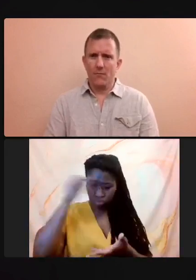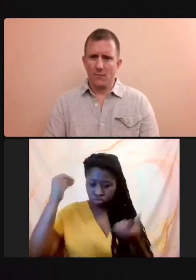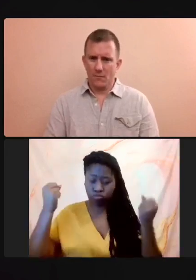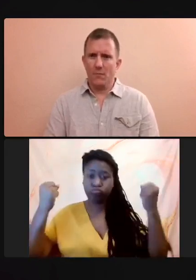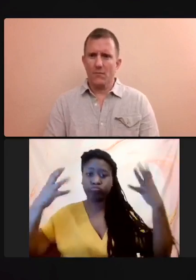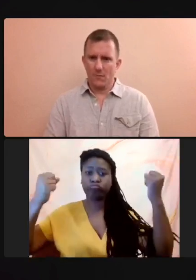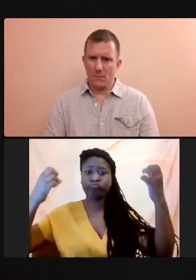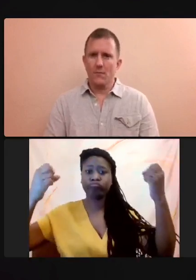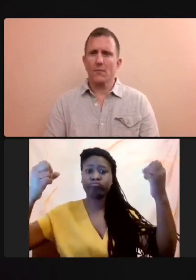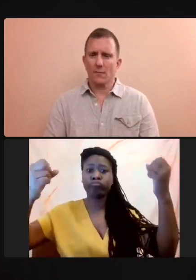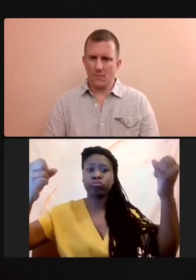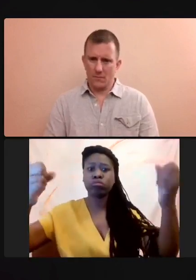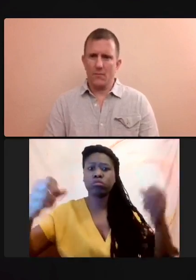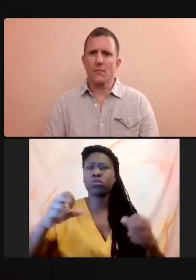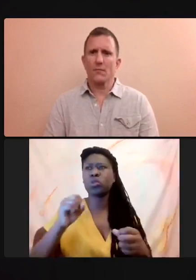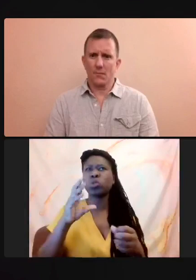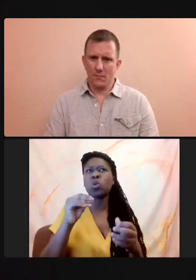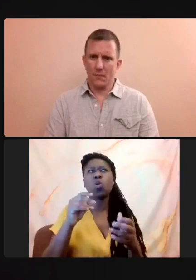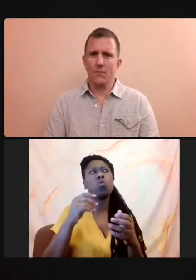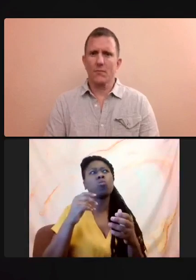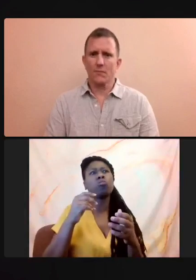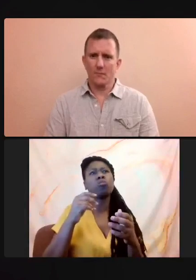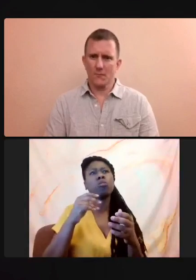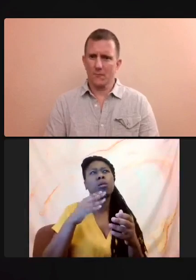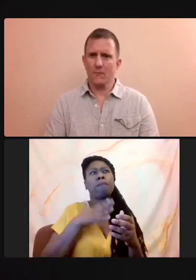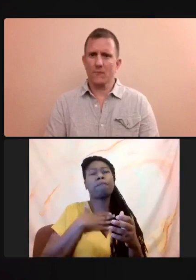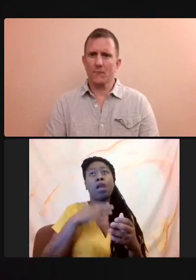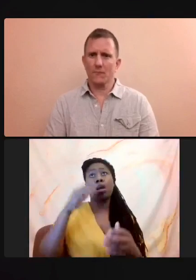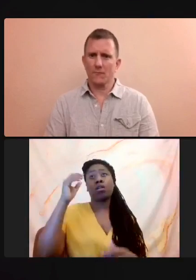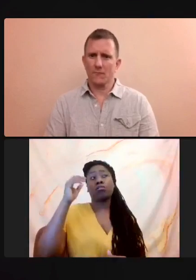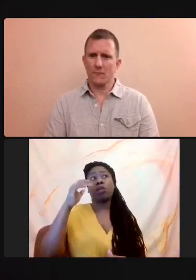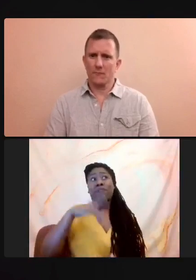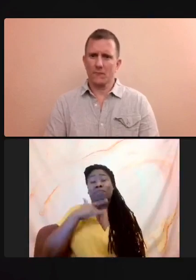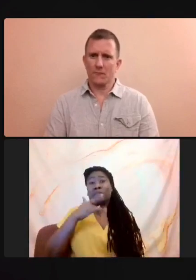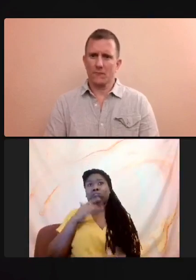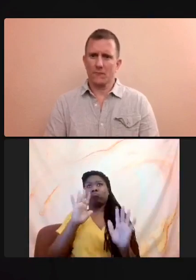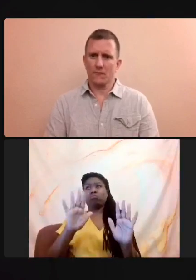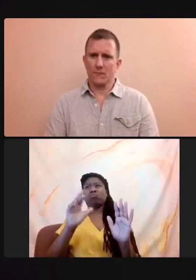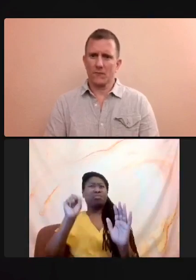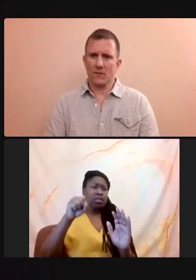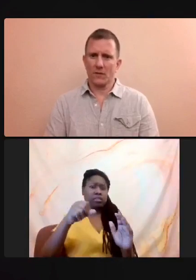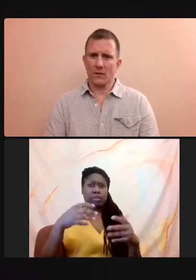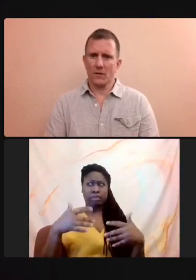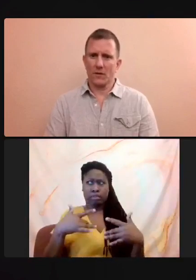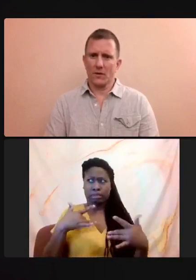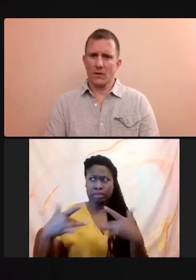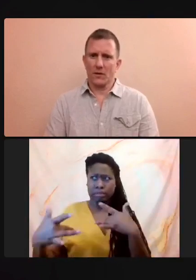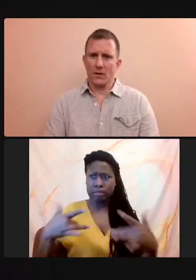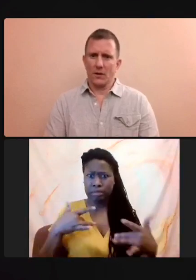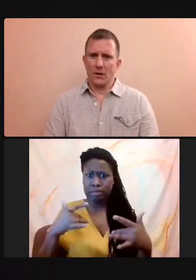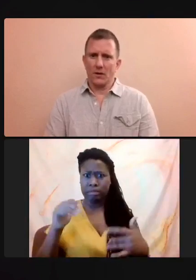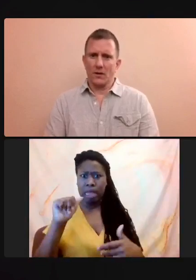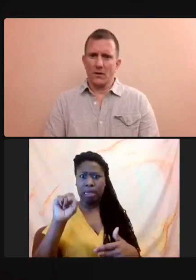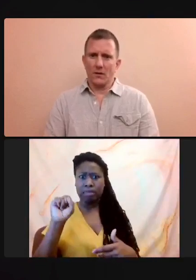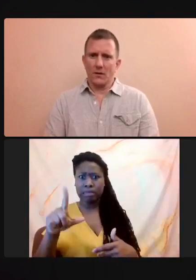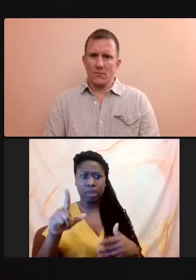Was it a hearing person? Right. So here we are. We as deaf people, we've been taught by hearing individuals